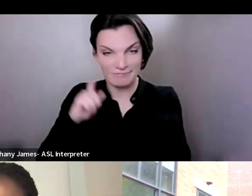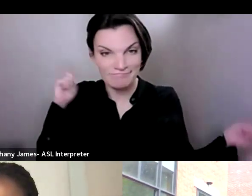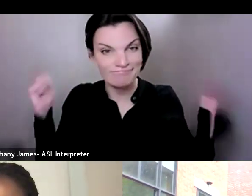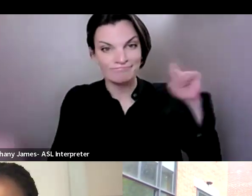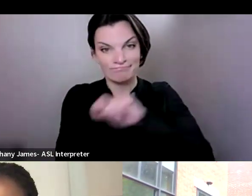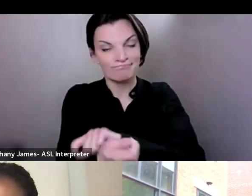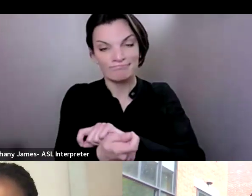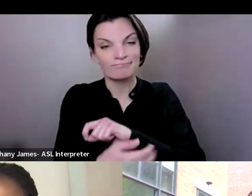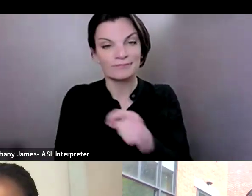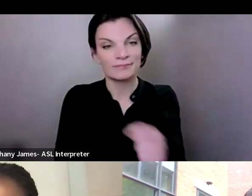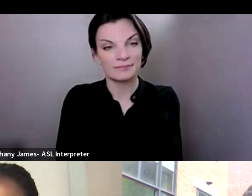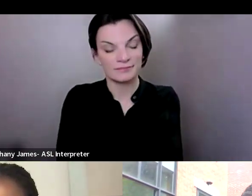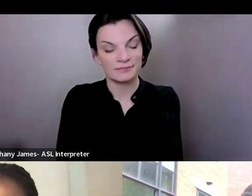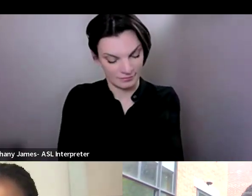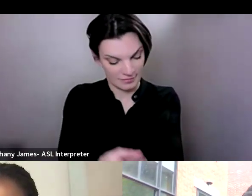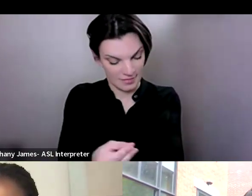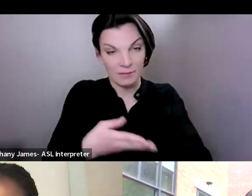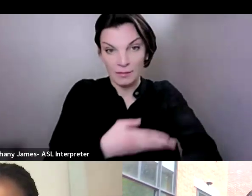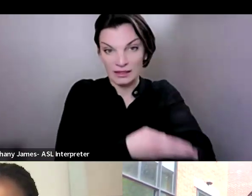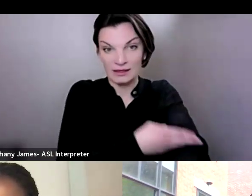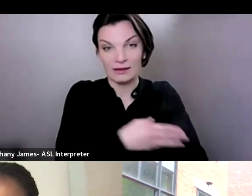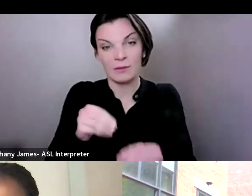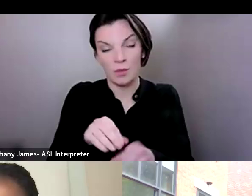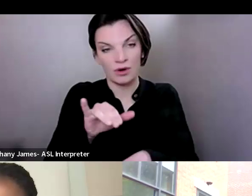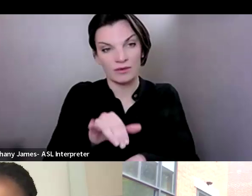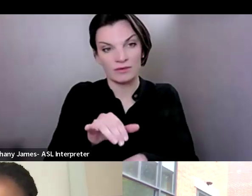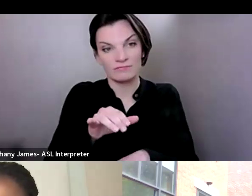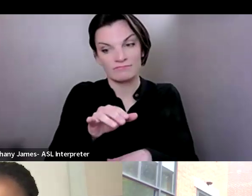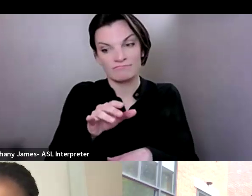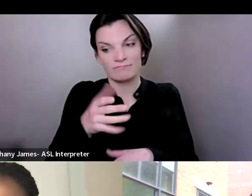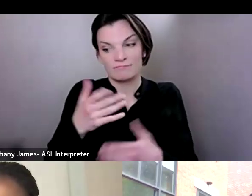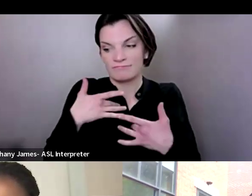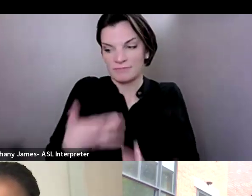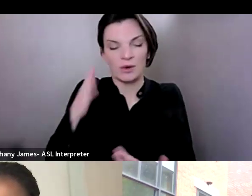building on more of the traditional types of things because we're not mental health